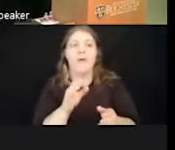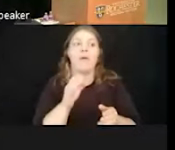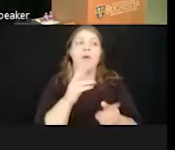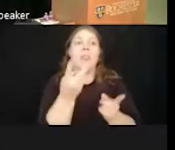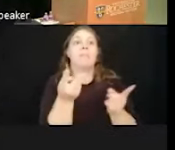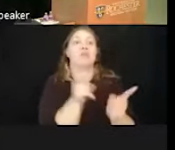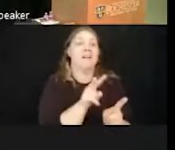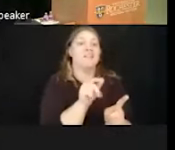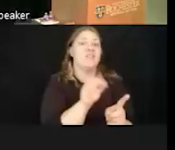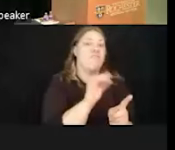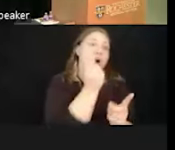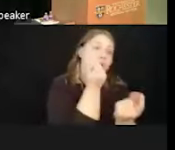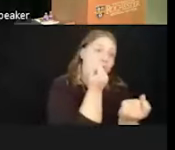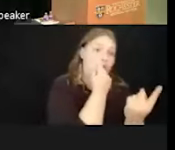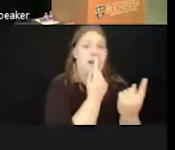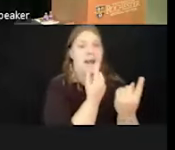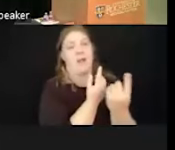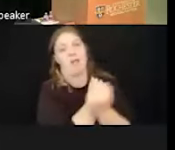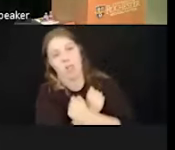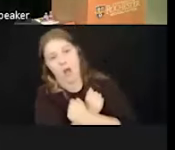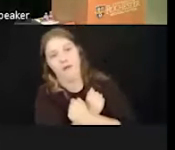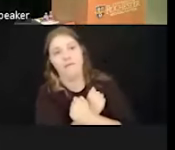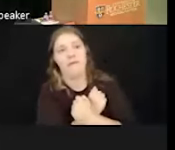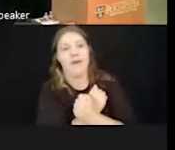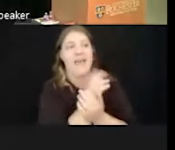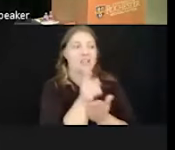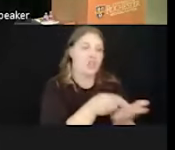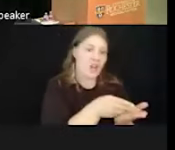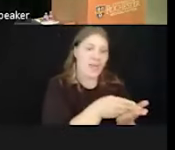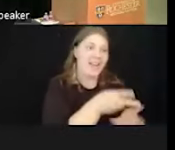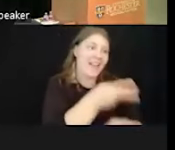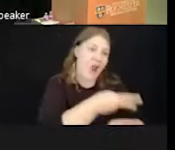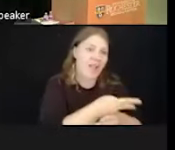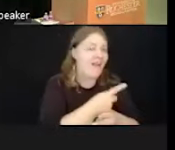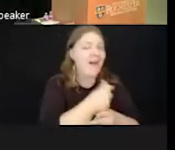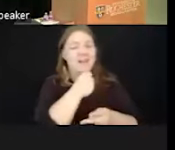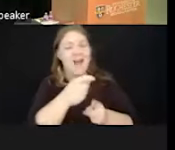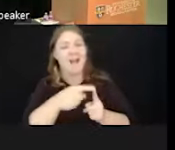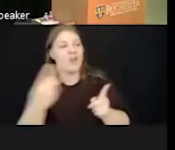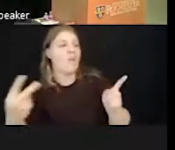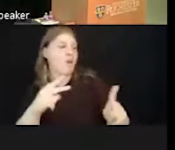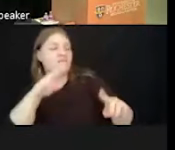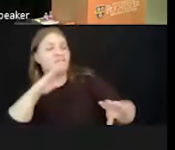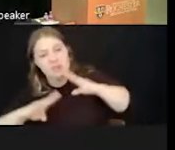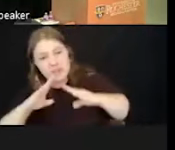um a place of love a place of just genuine caring because that's what we all do um so for me that's